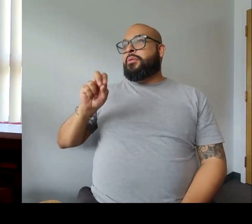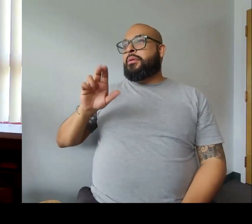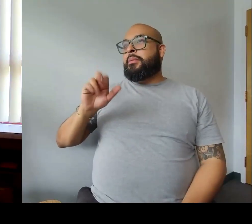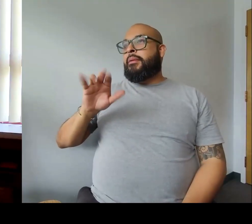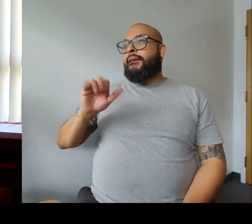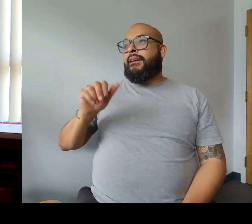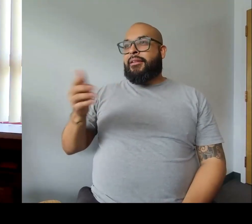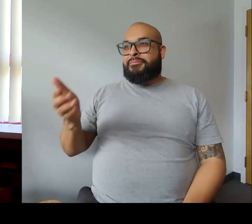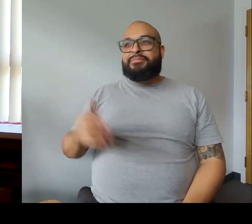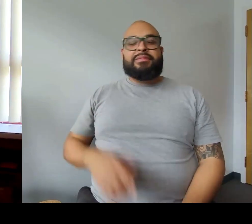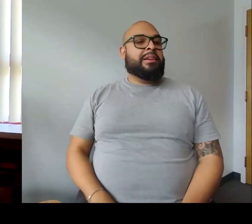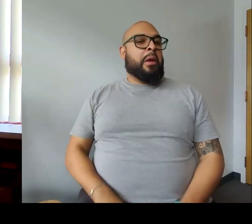No problem.